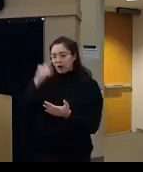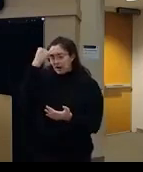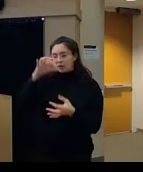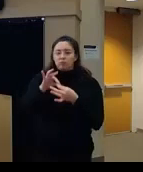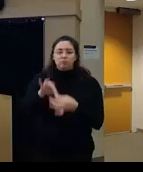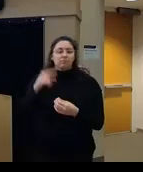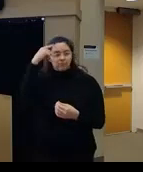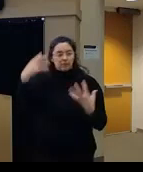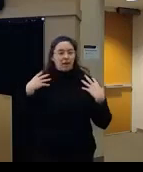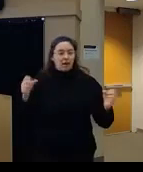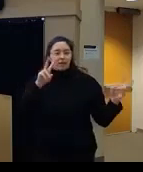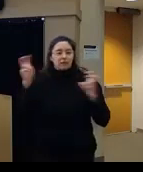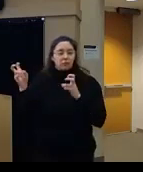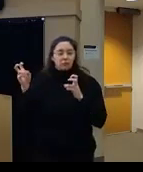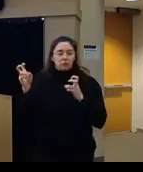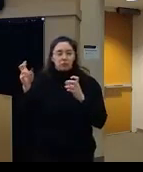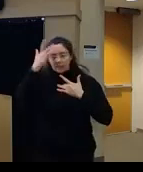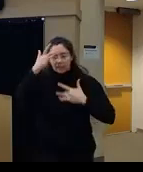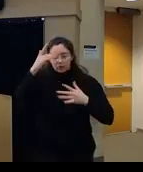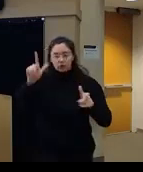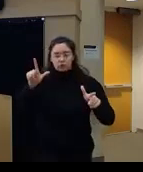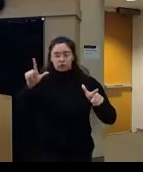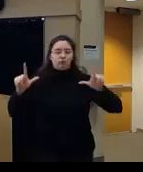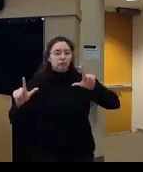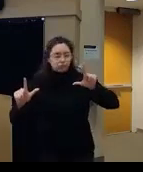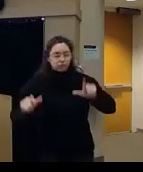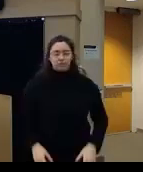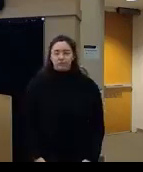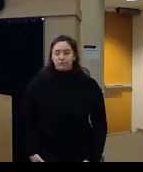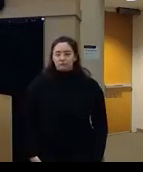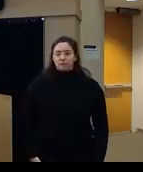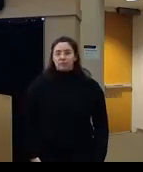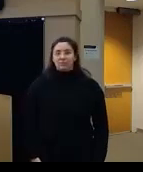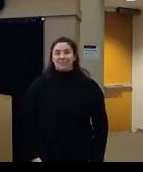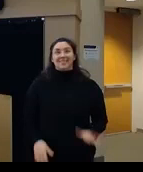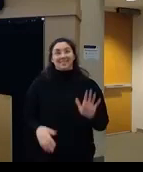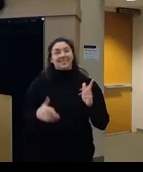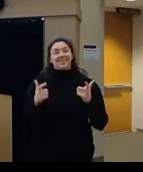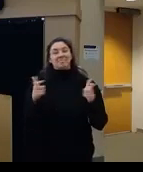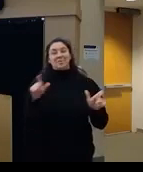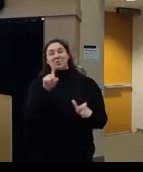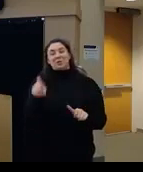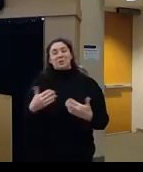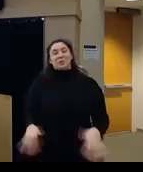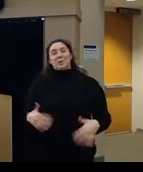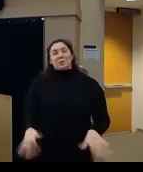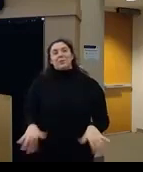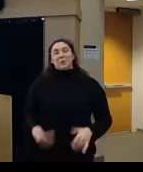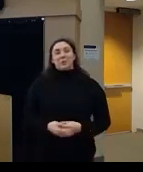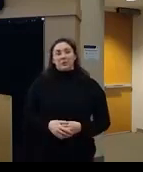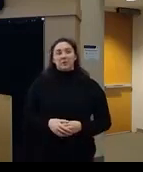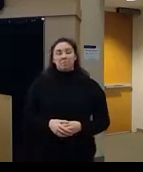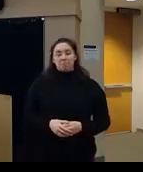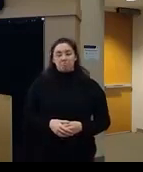health and illness to change the framework wow that's a heavy question uh we have to begin having